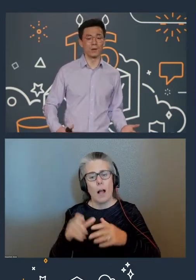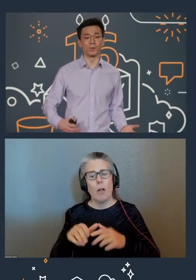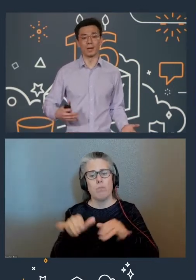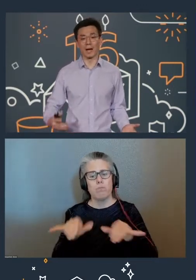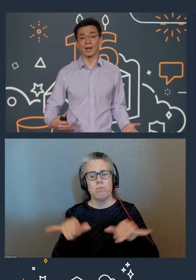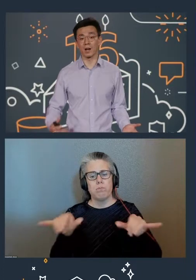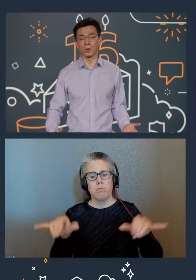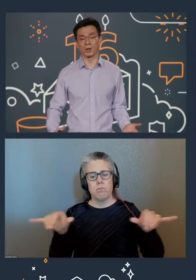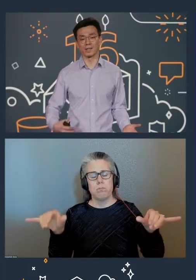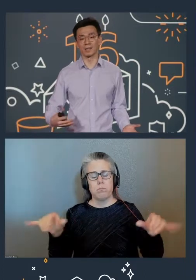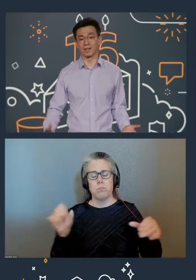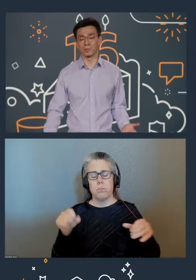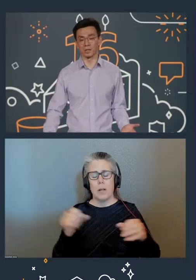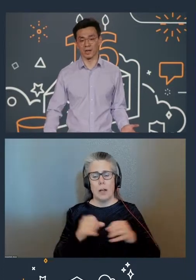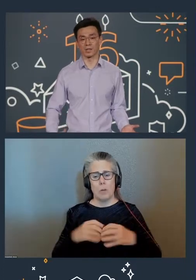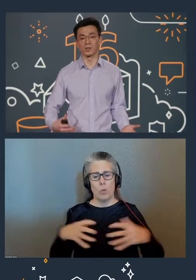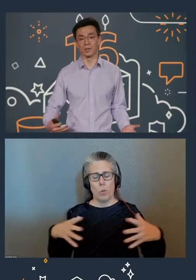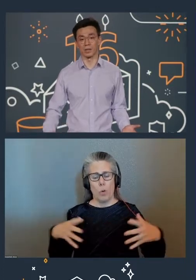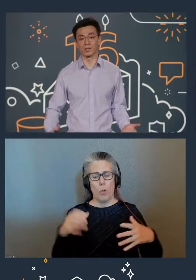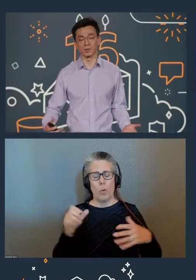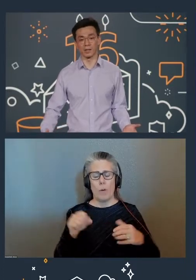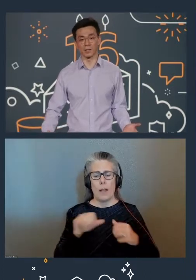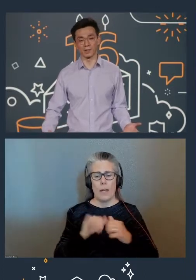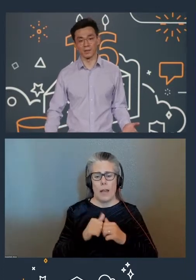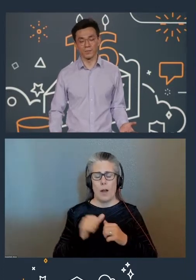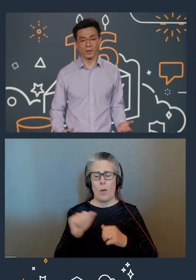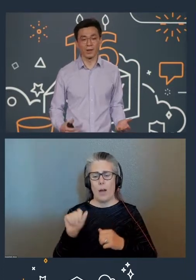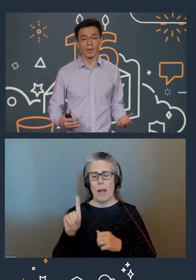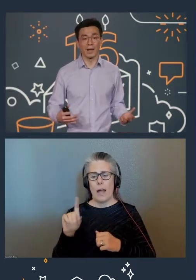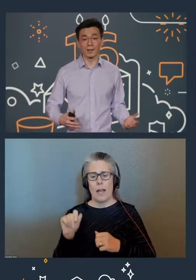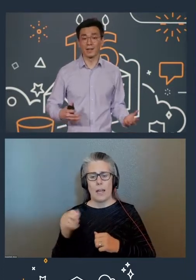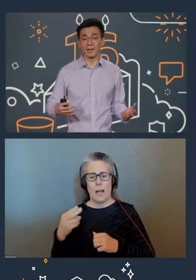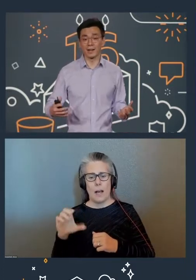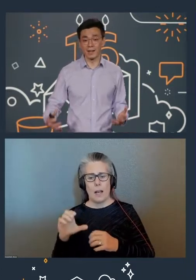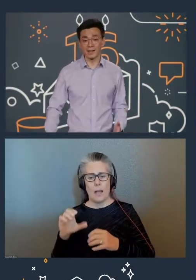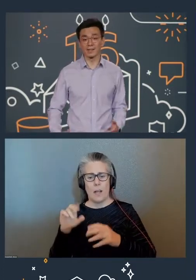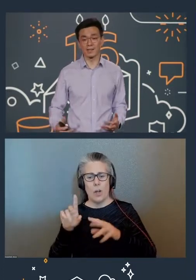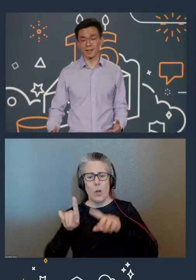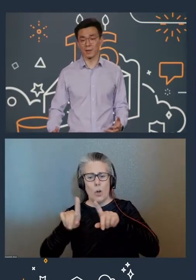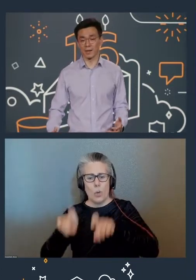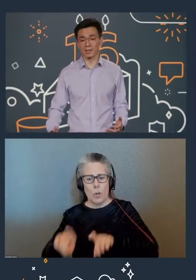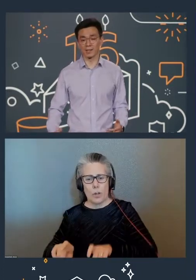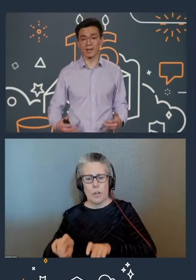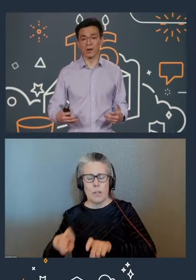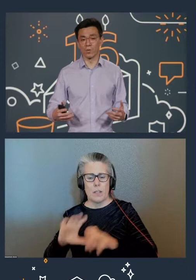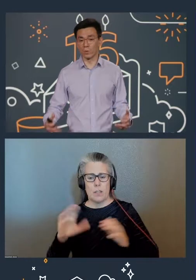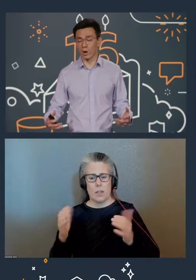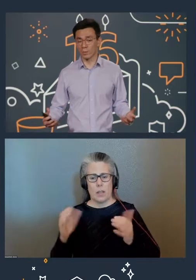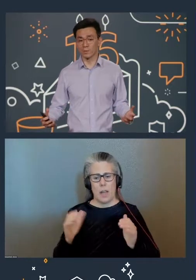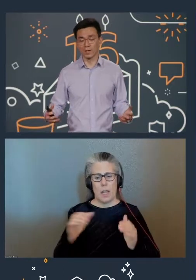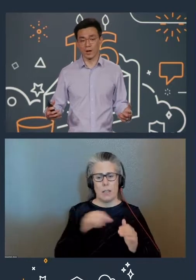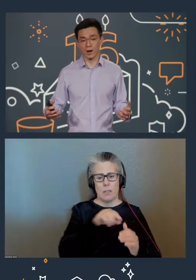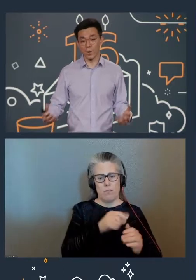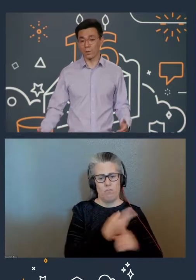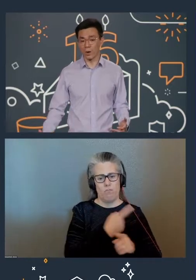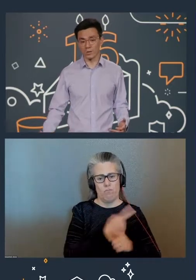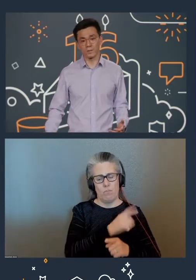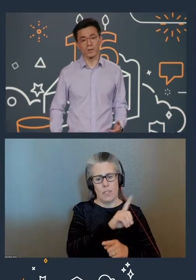of doing ad hoc queries against production relational database. Analytic against these databases can overwhelm them